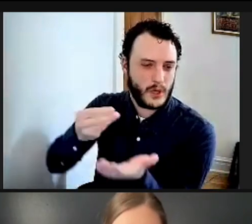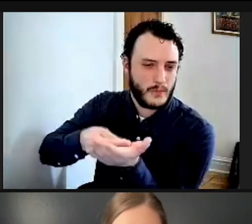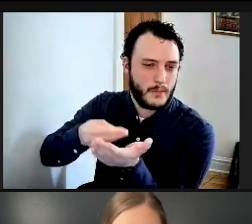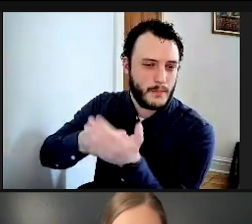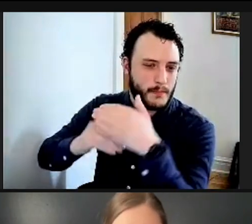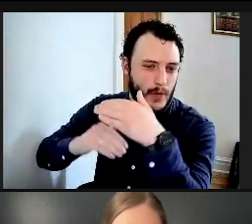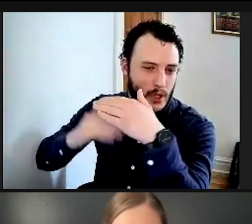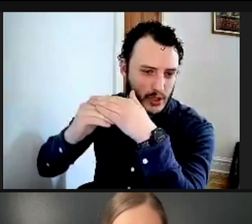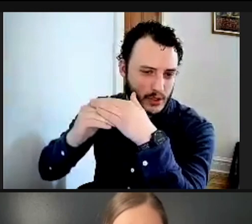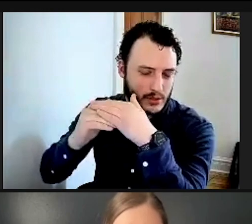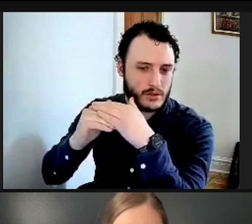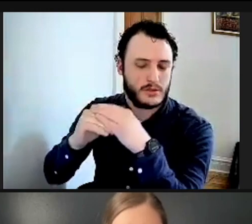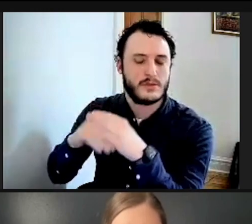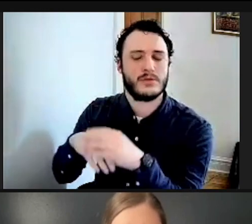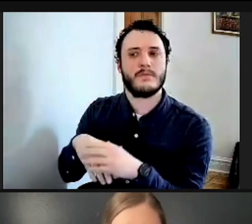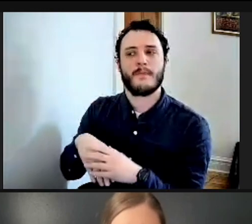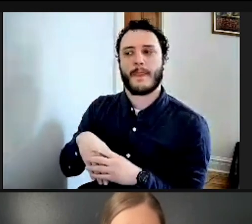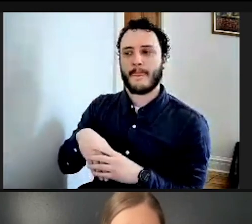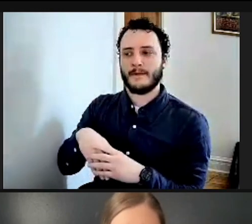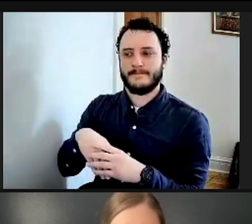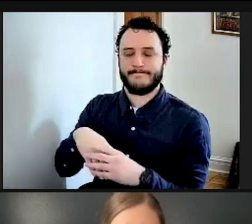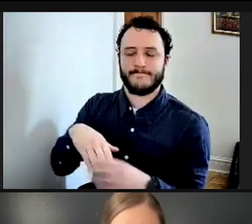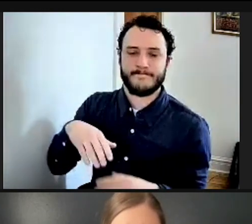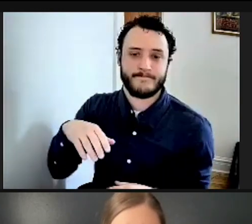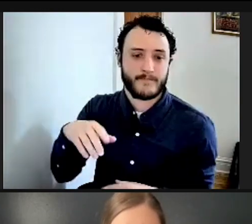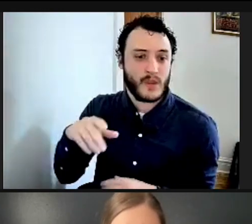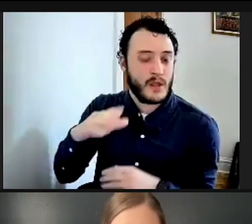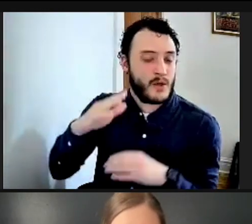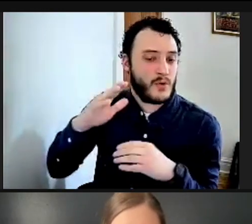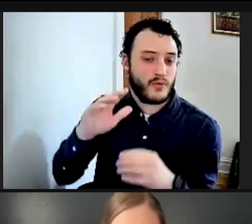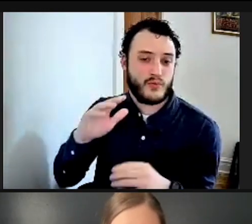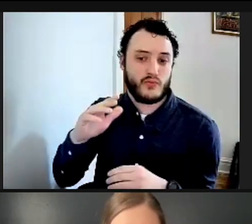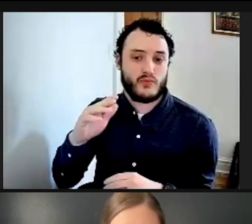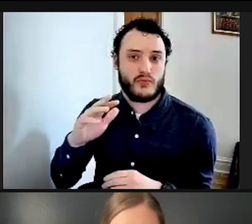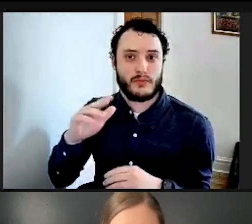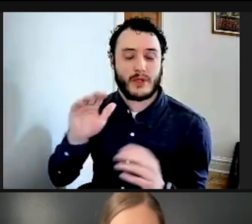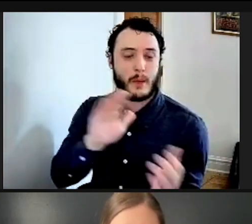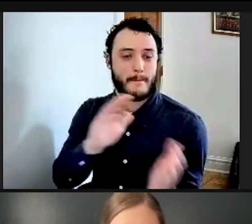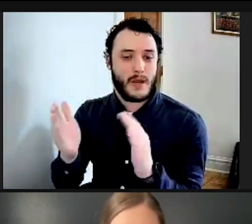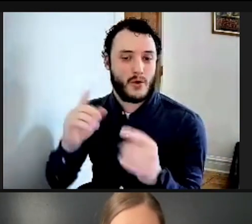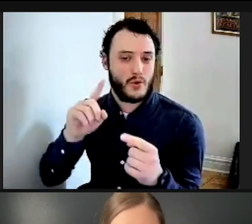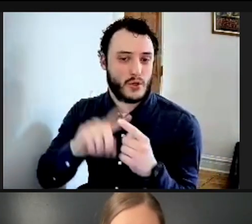Centralized funding is based on the entire campus's budget